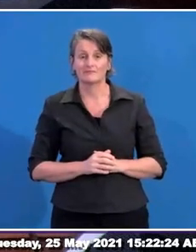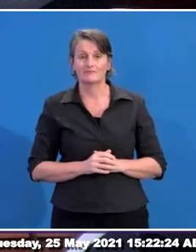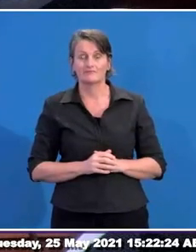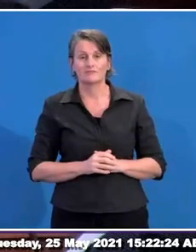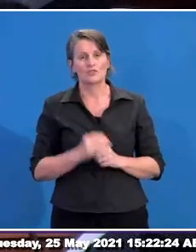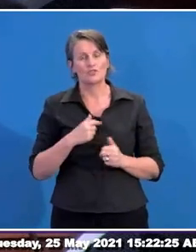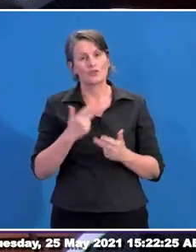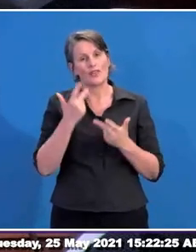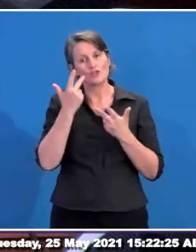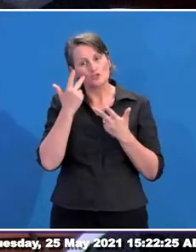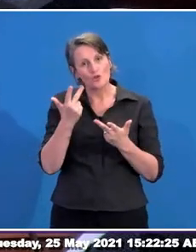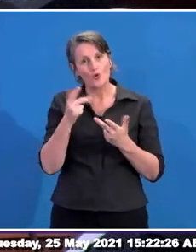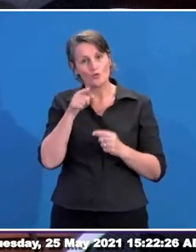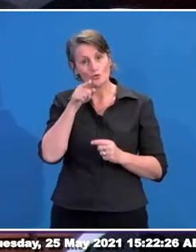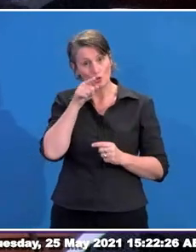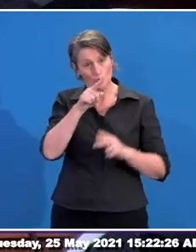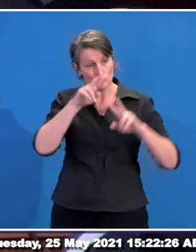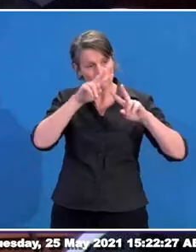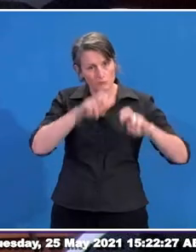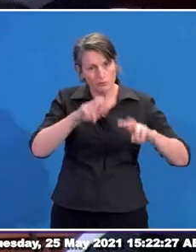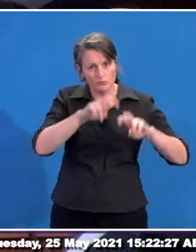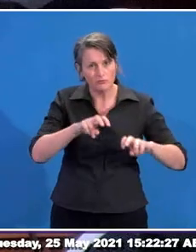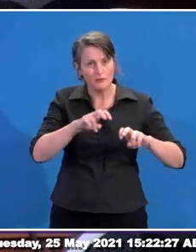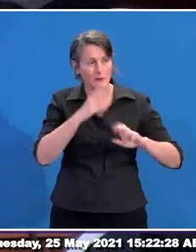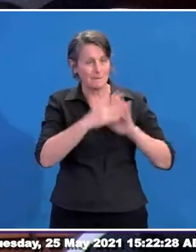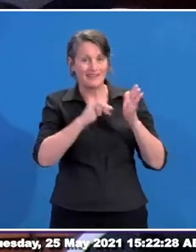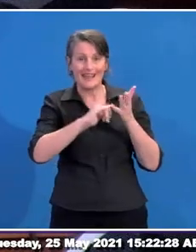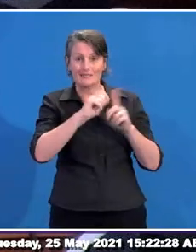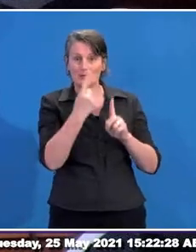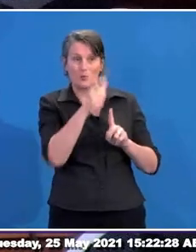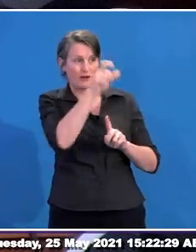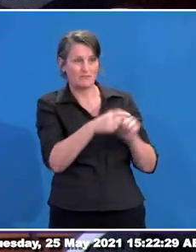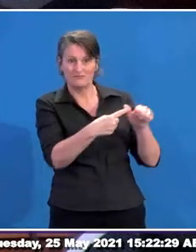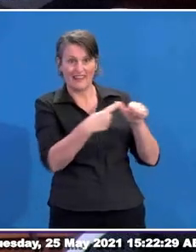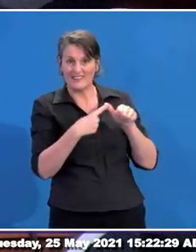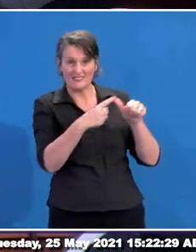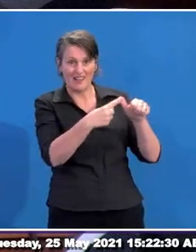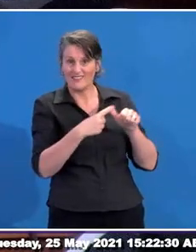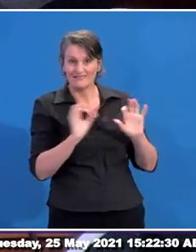the lack of response, but you also looked at SP1's resume; is that right?